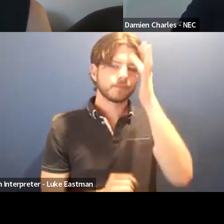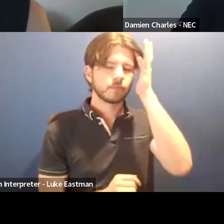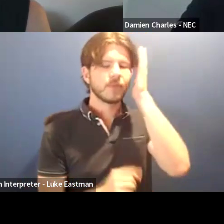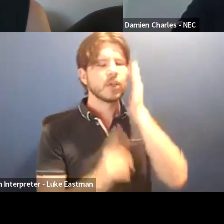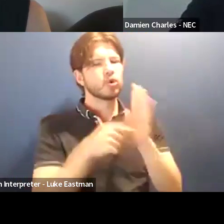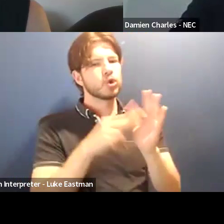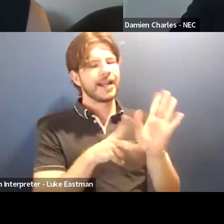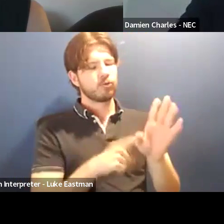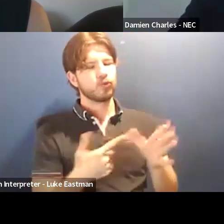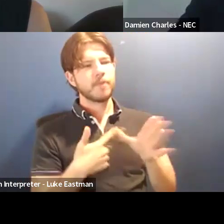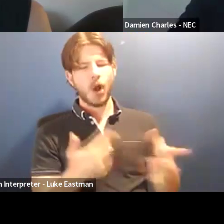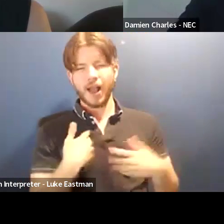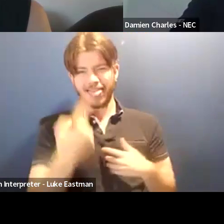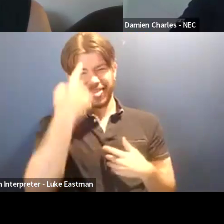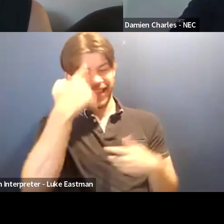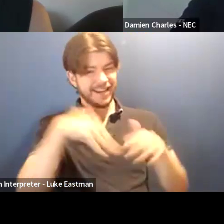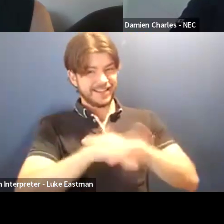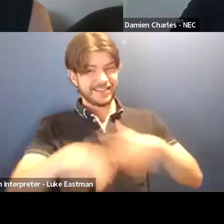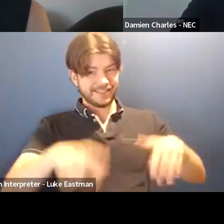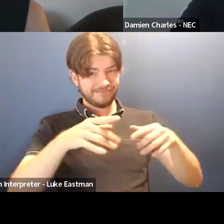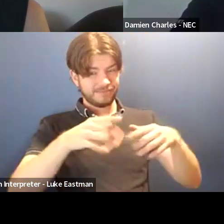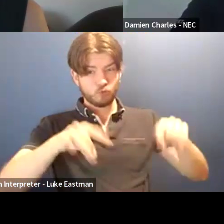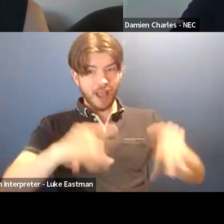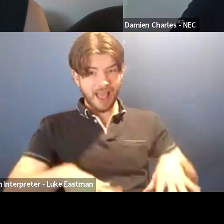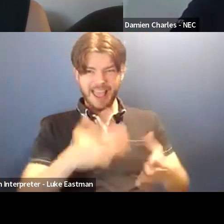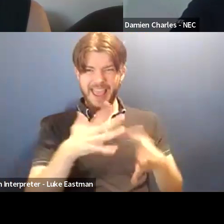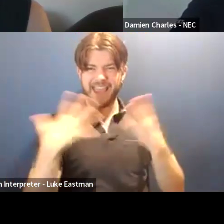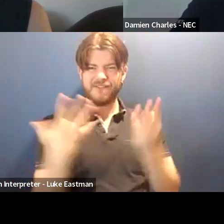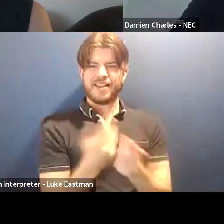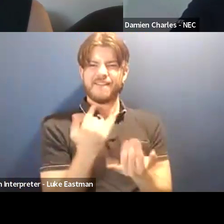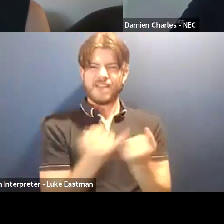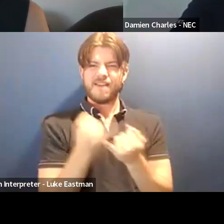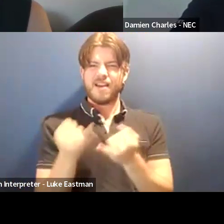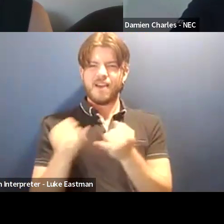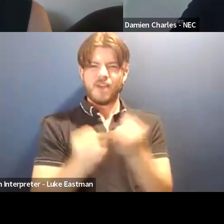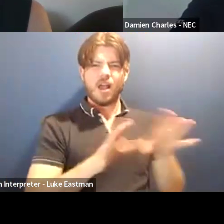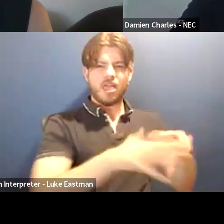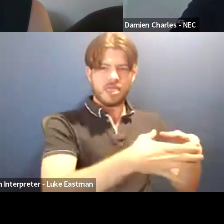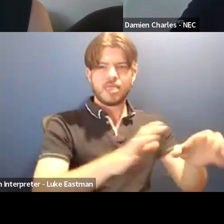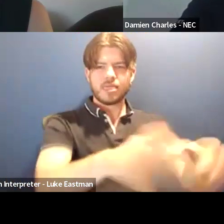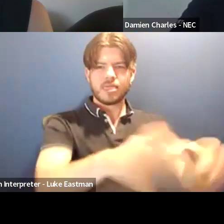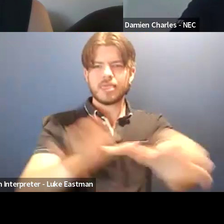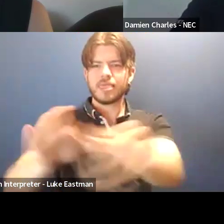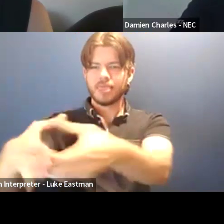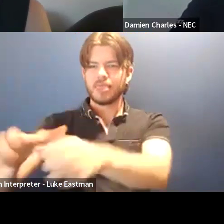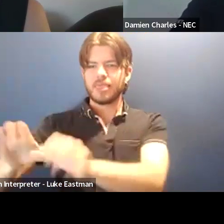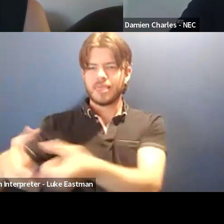individualization from the new National Disability Insurance Scheme - it's